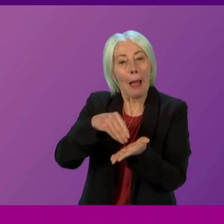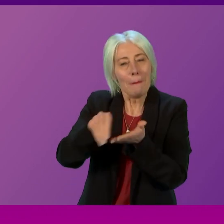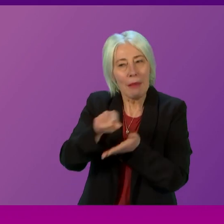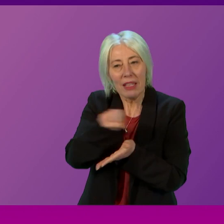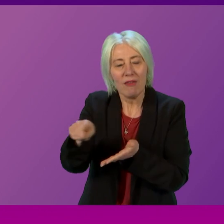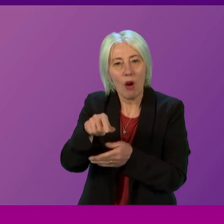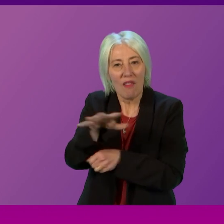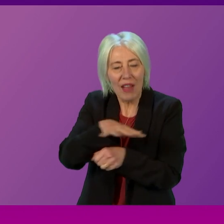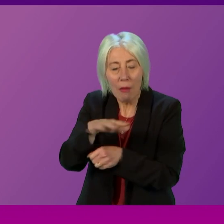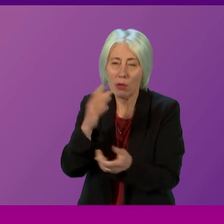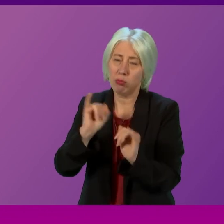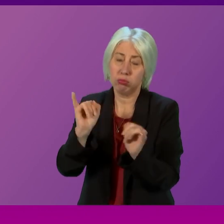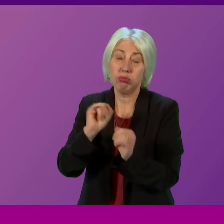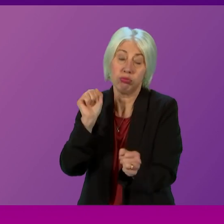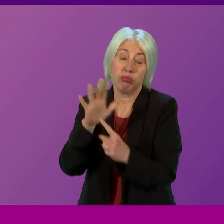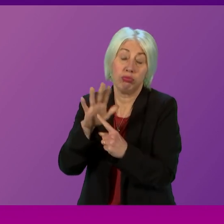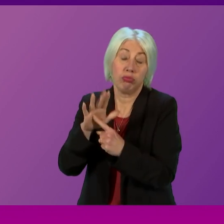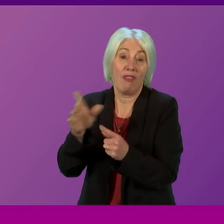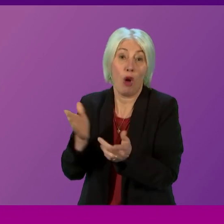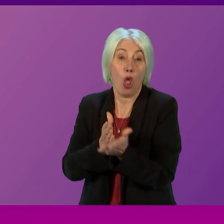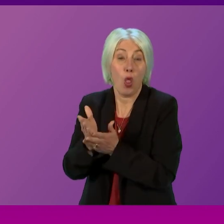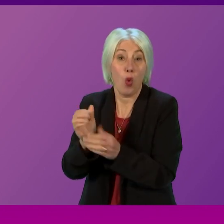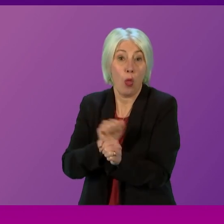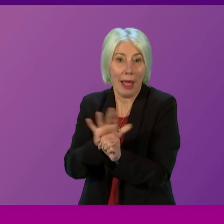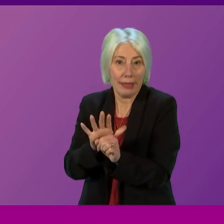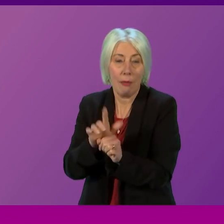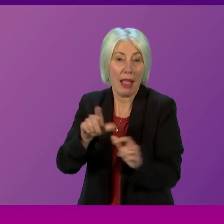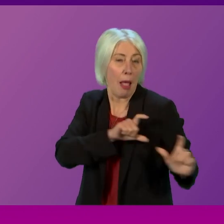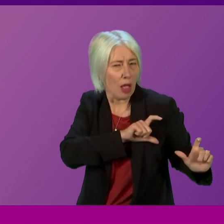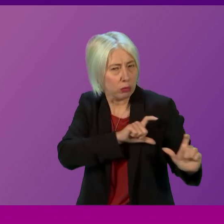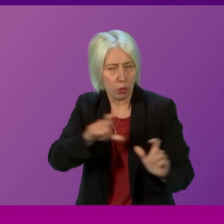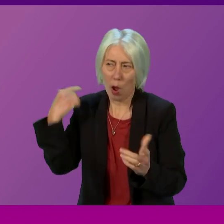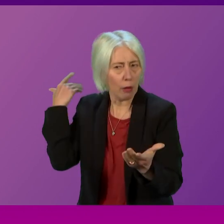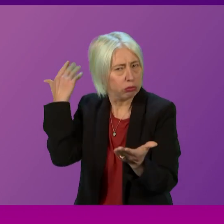many people during the pandemic and was the longest-running scheme of its kind in the UK.